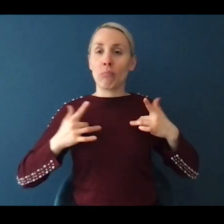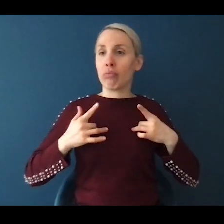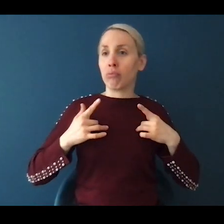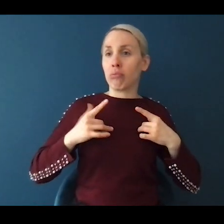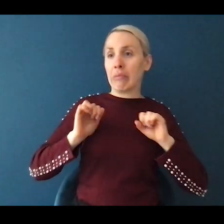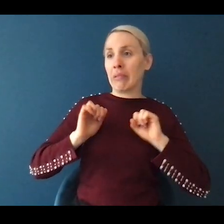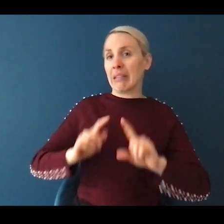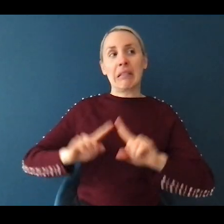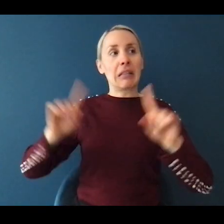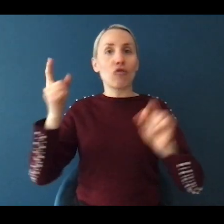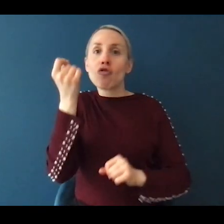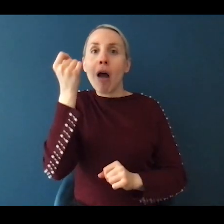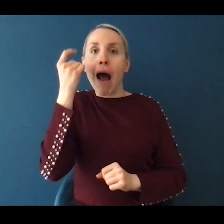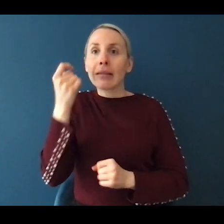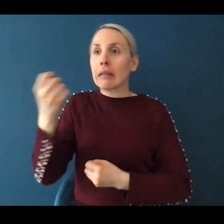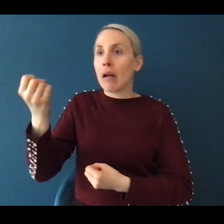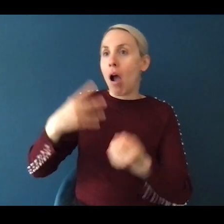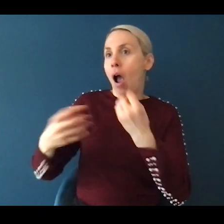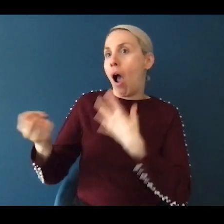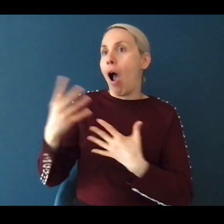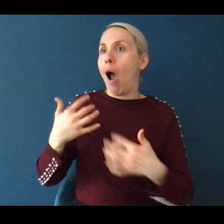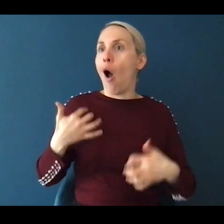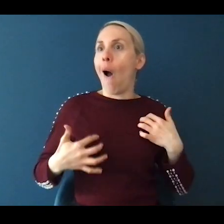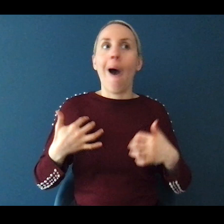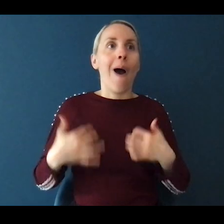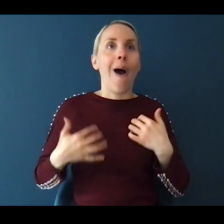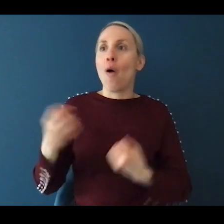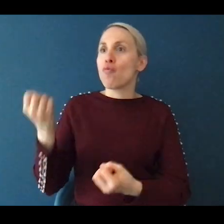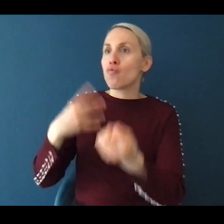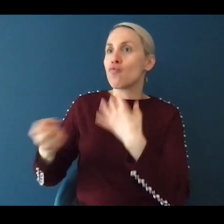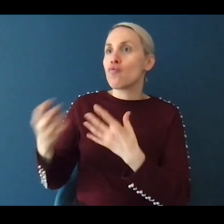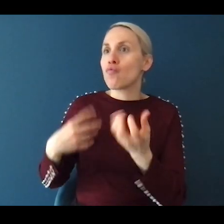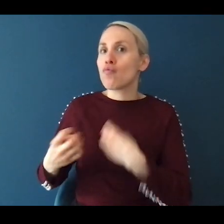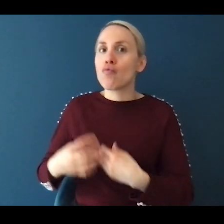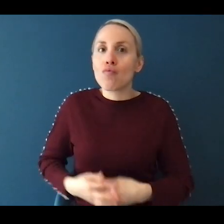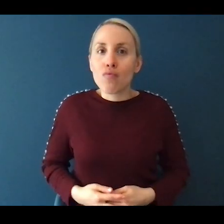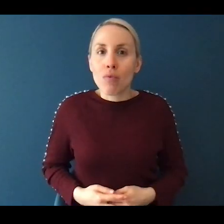idea so that was really exciting in that sense and even having to prepare to talk about my